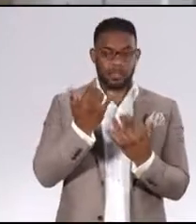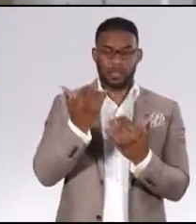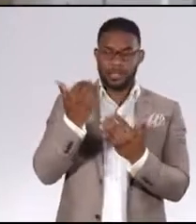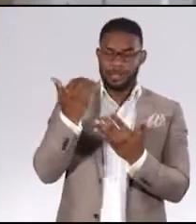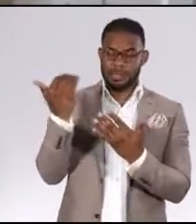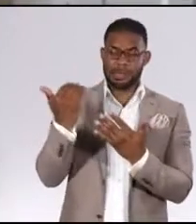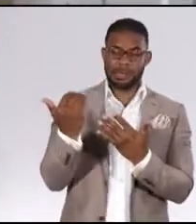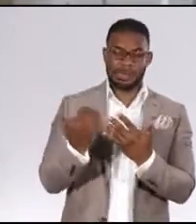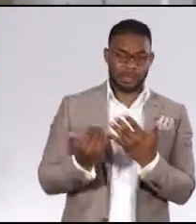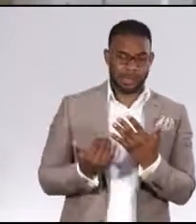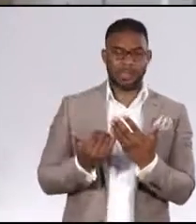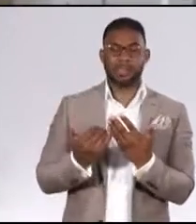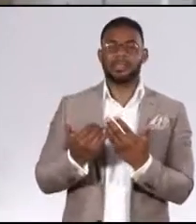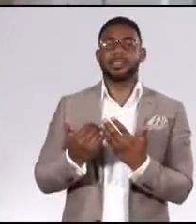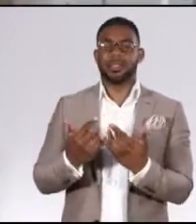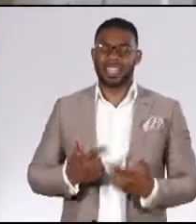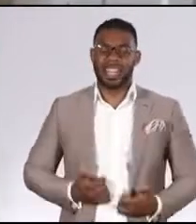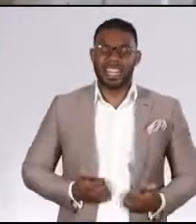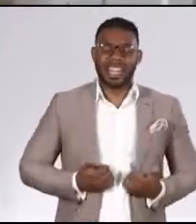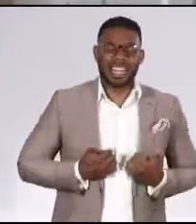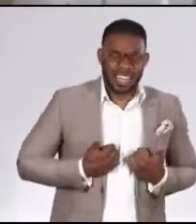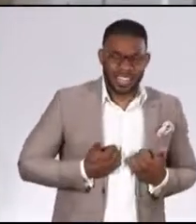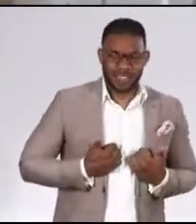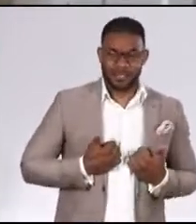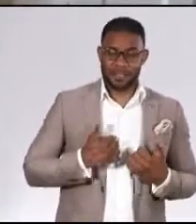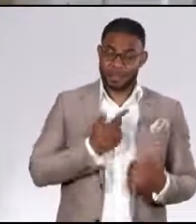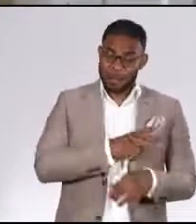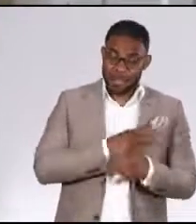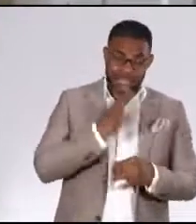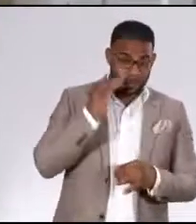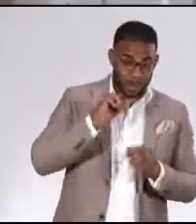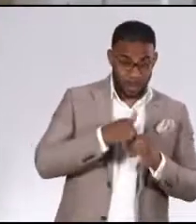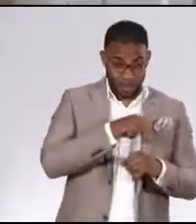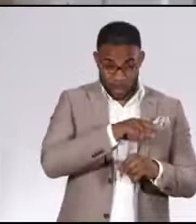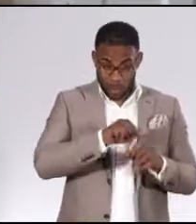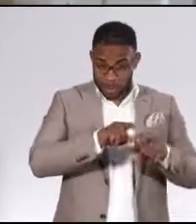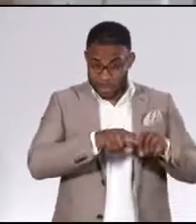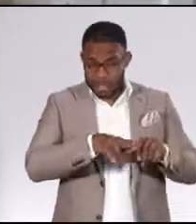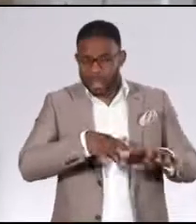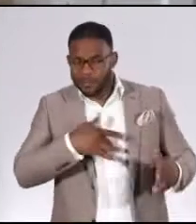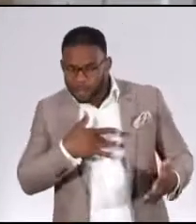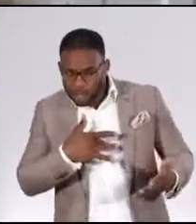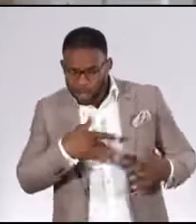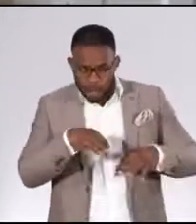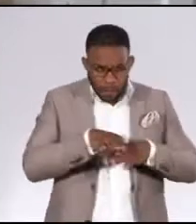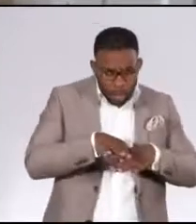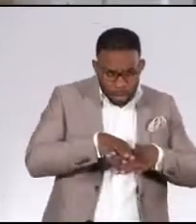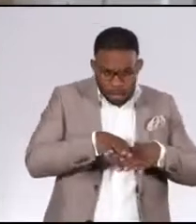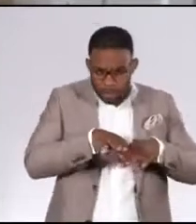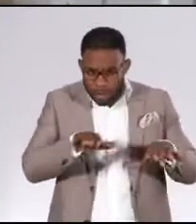patient experience of how patients with the condition, feel and function. It's just so critical.